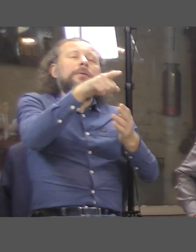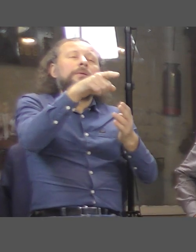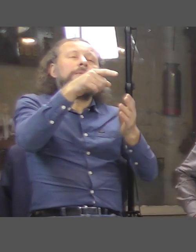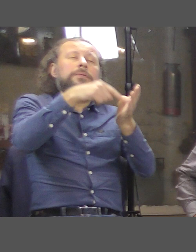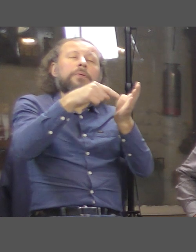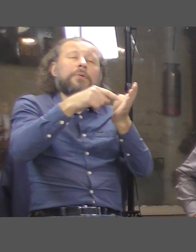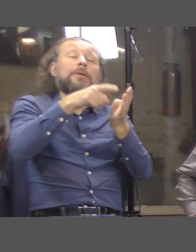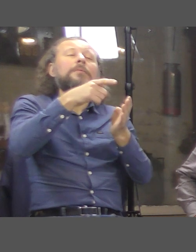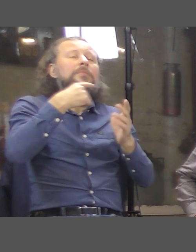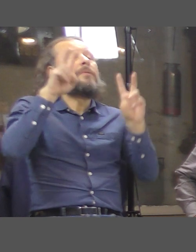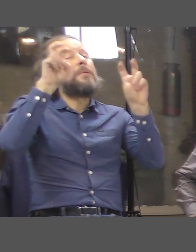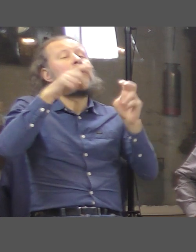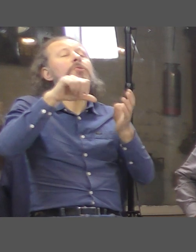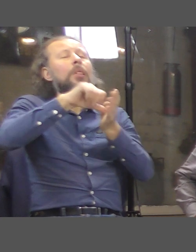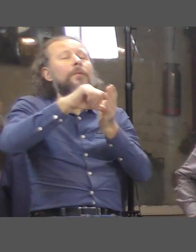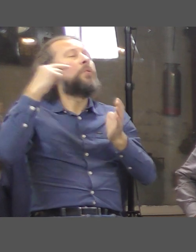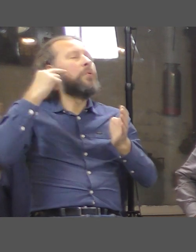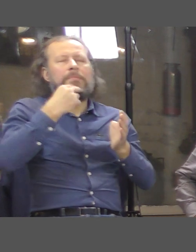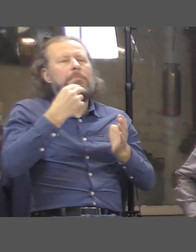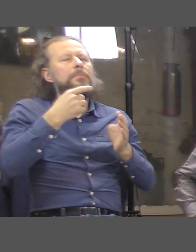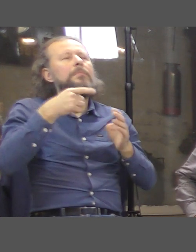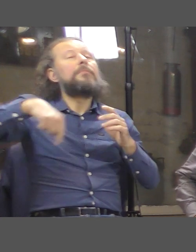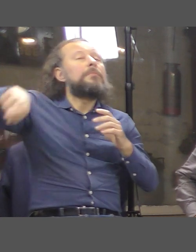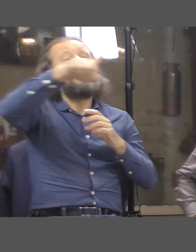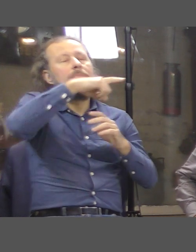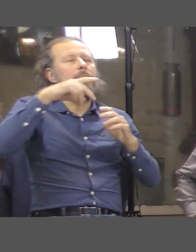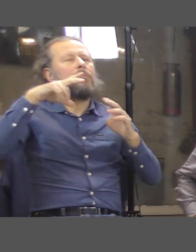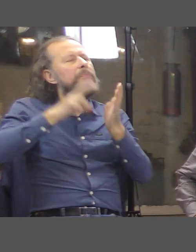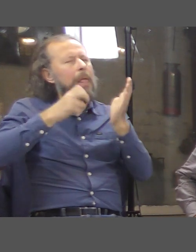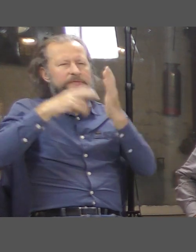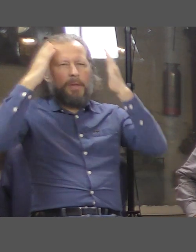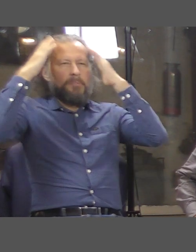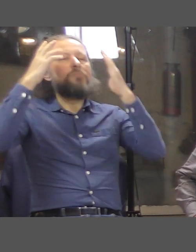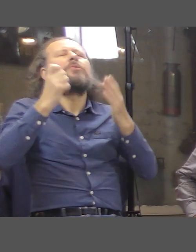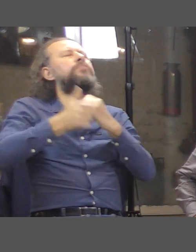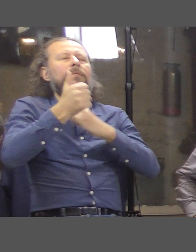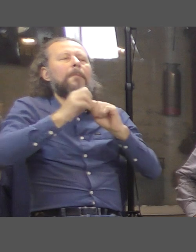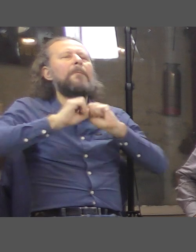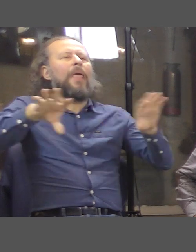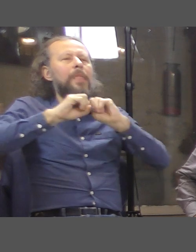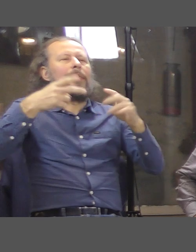[Eugeniusz]: Now the deaf community, the deaf community is also lack of awareness.